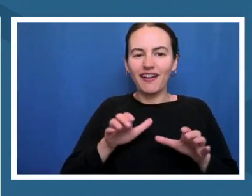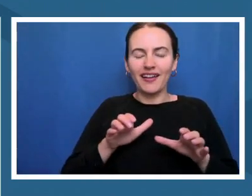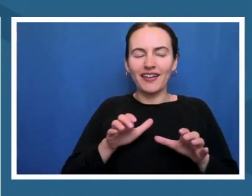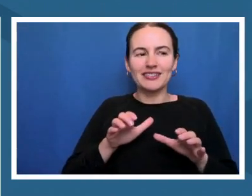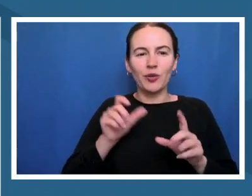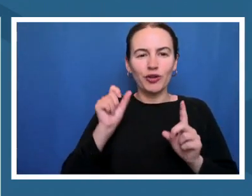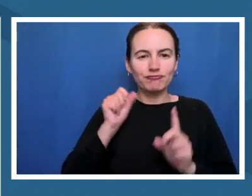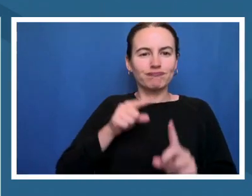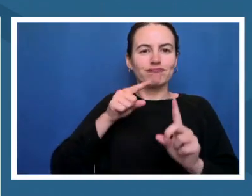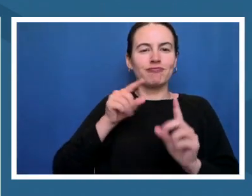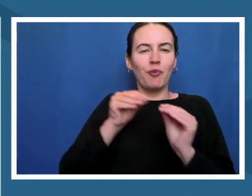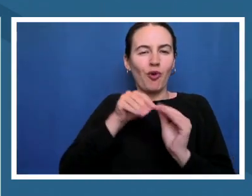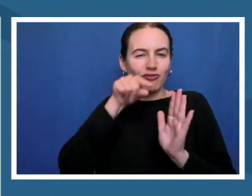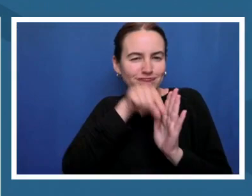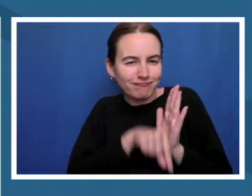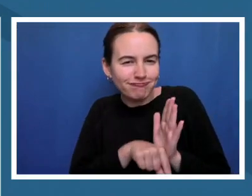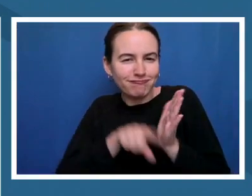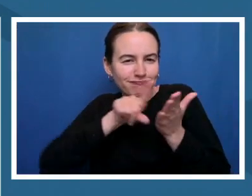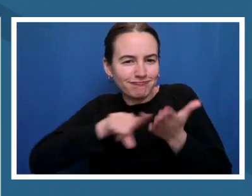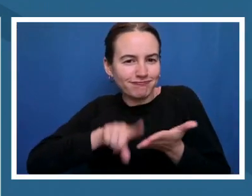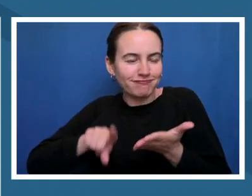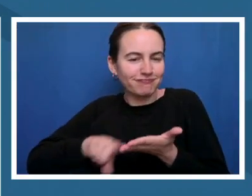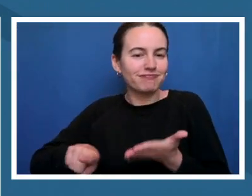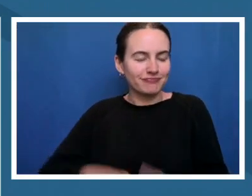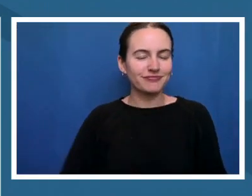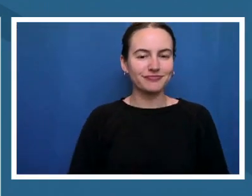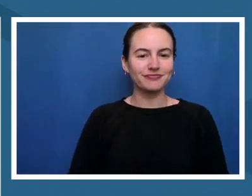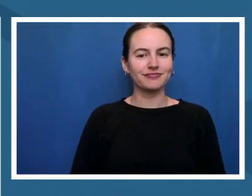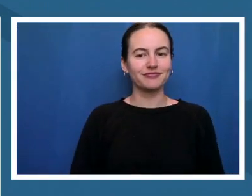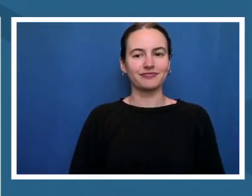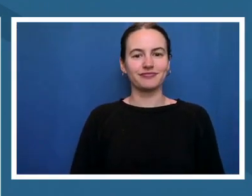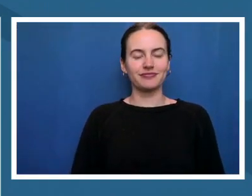exploration that question